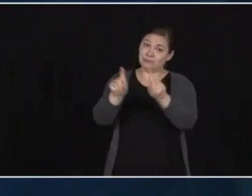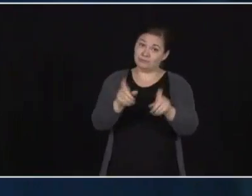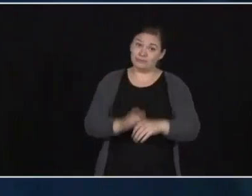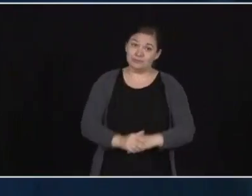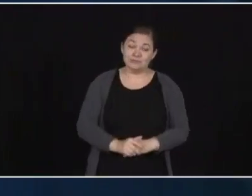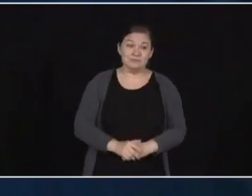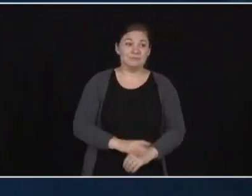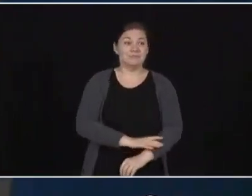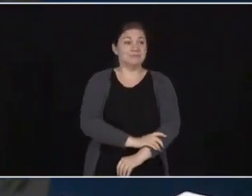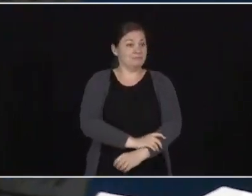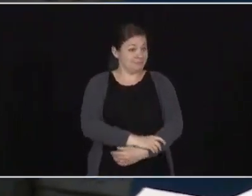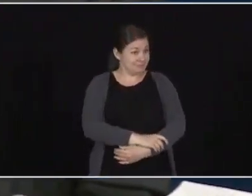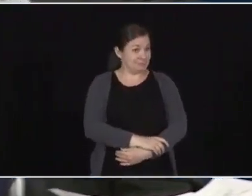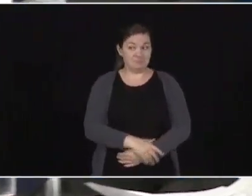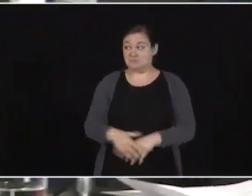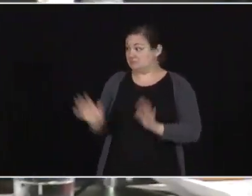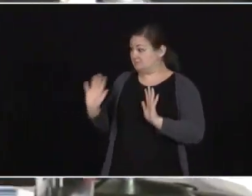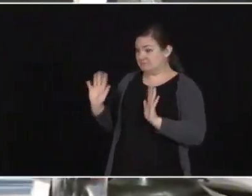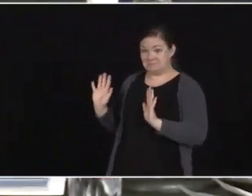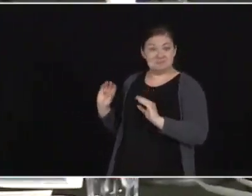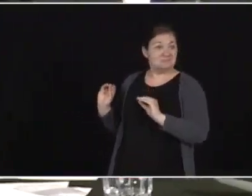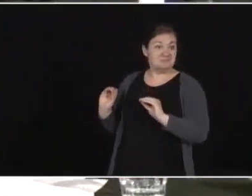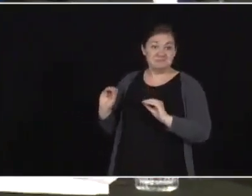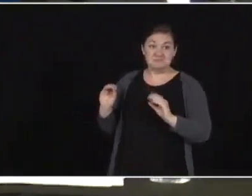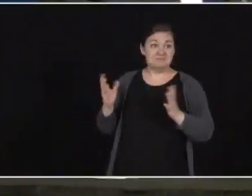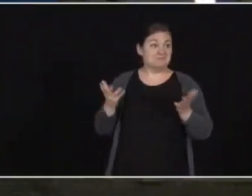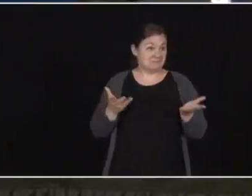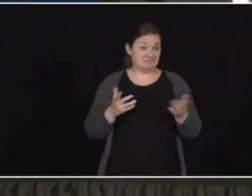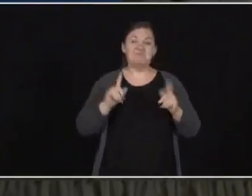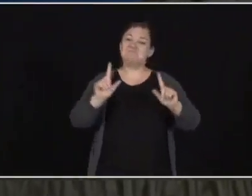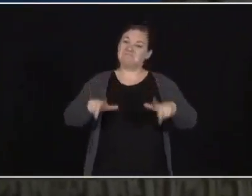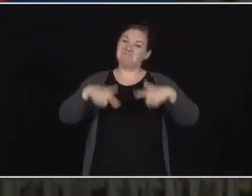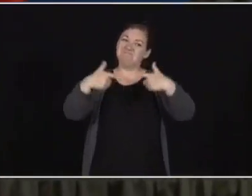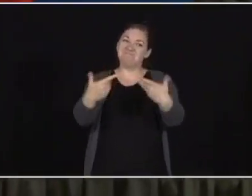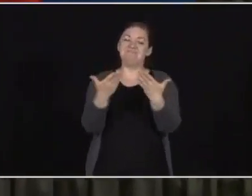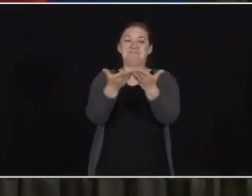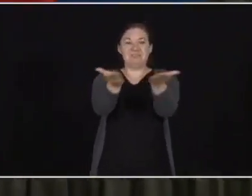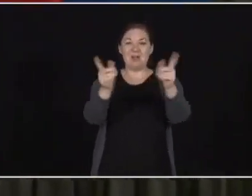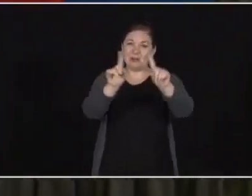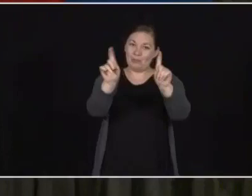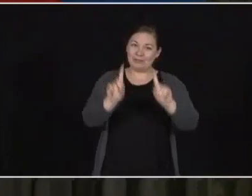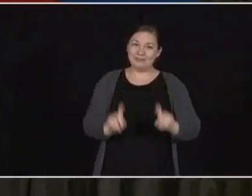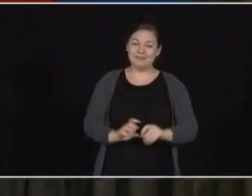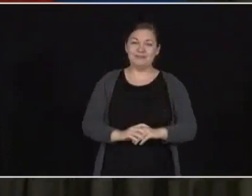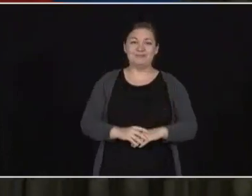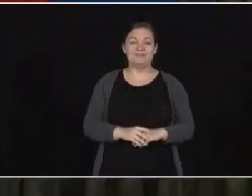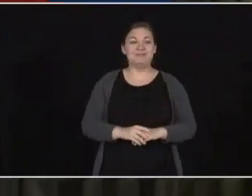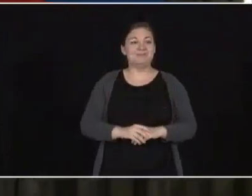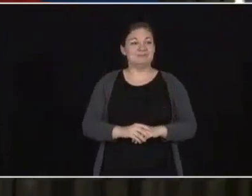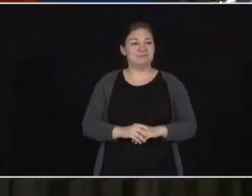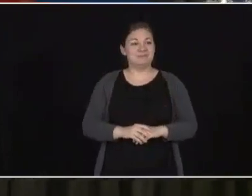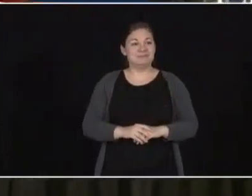anything else to add or otherwise we will open for questions. I'm good. Technically think we're good.